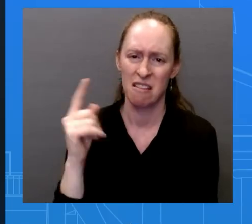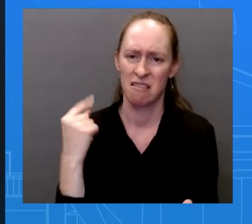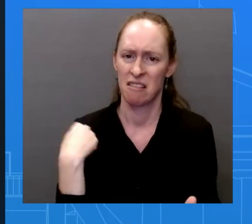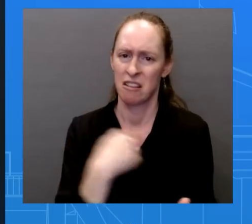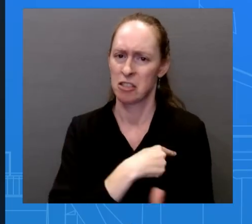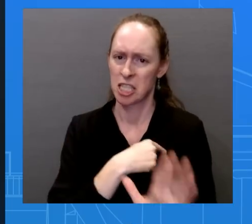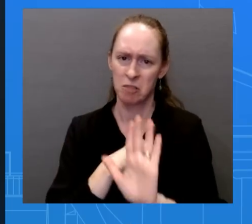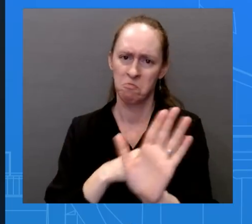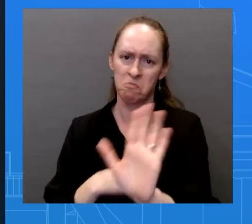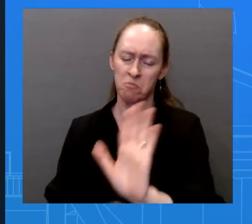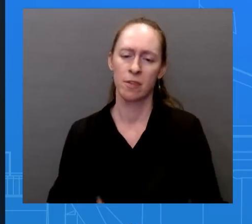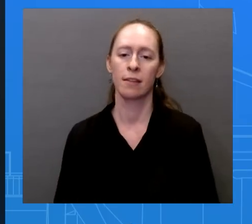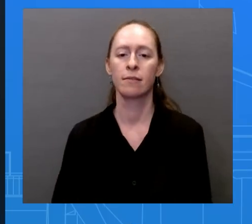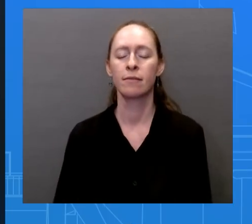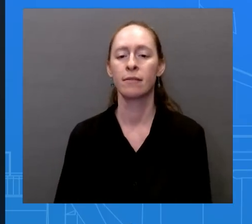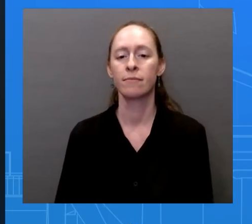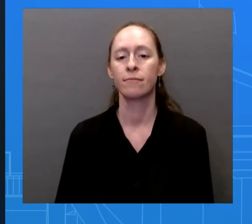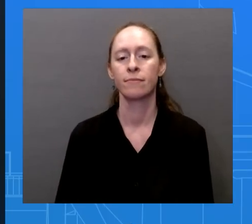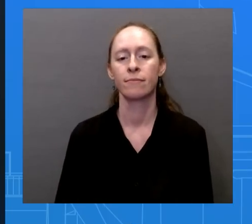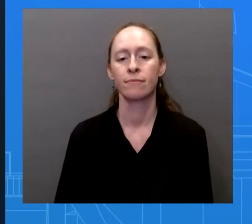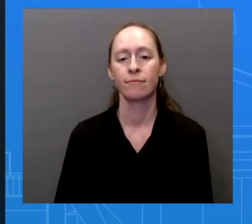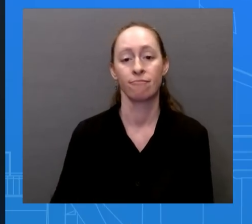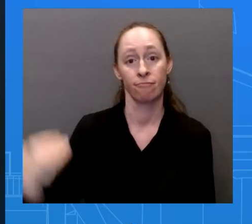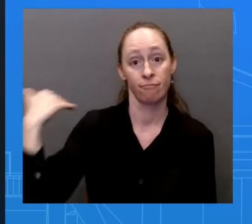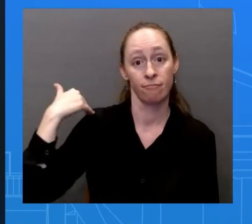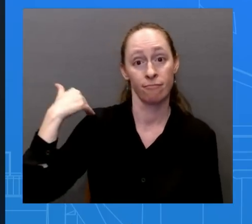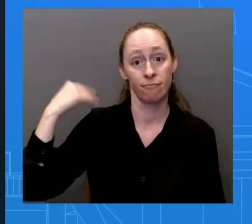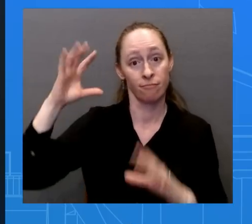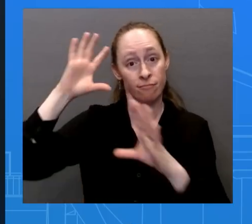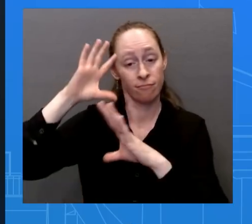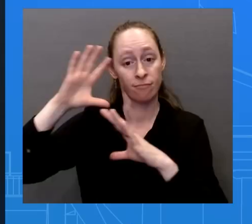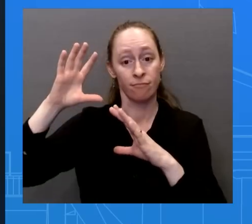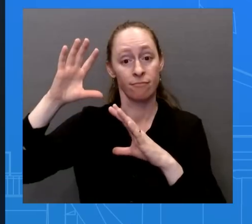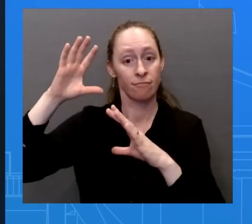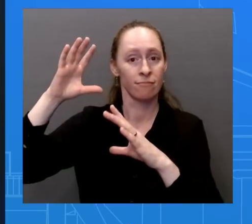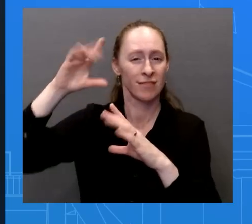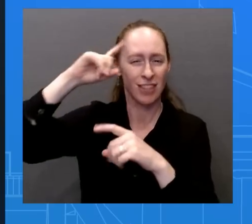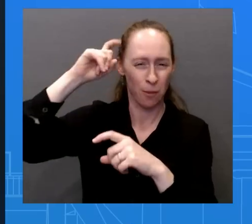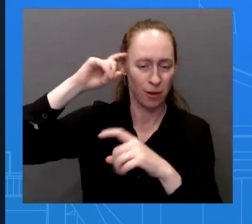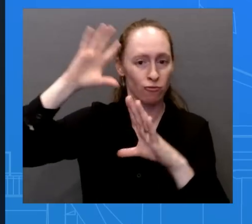We are pleased to have achieved this breakthrough today and congratulate everyone involved.